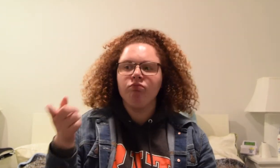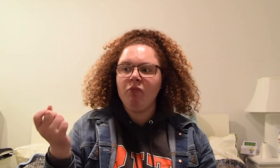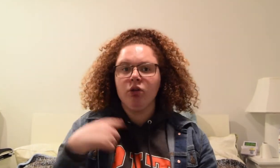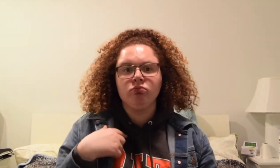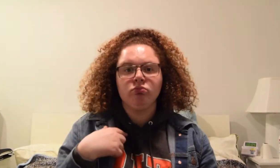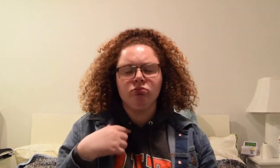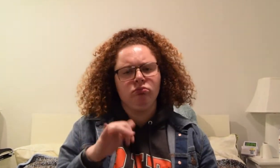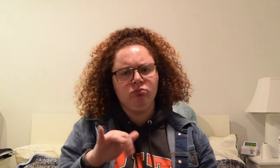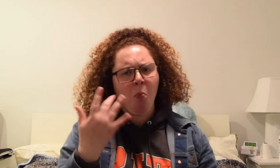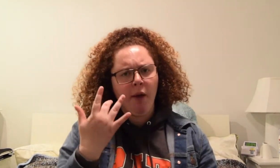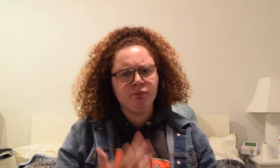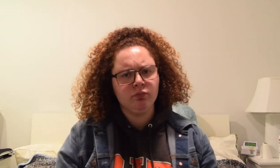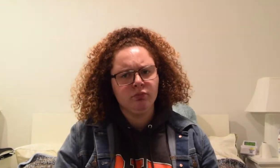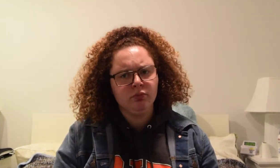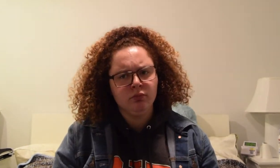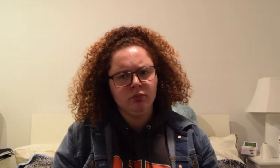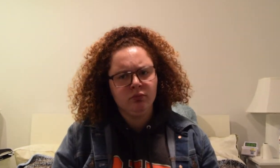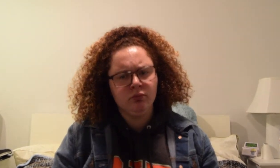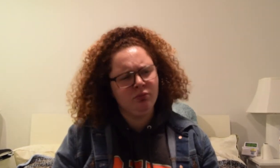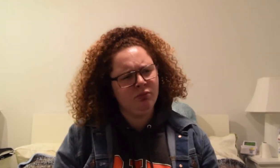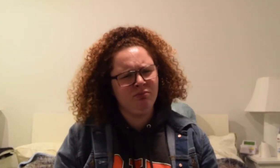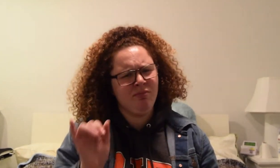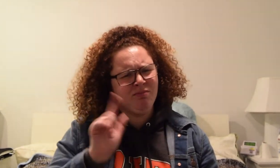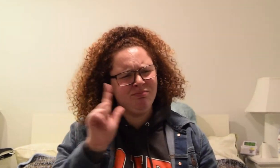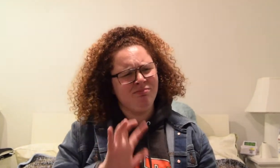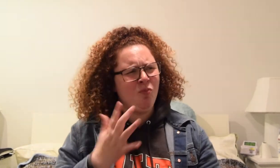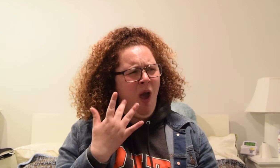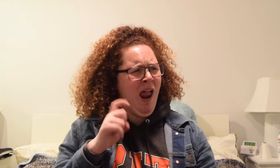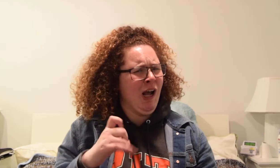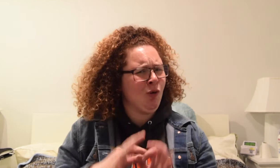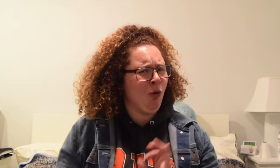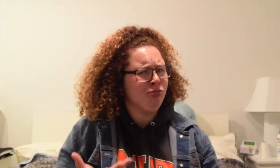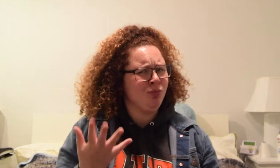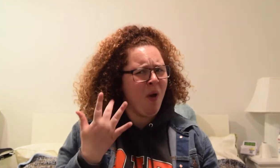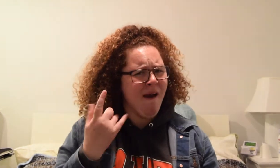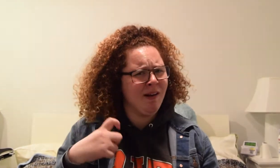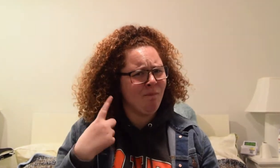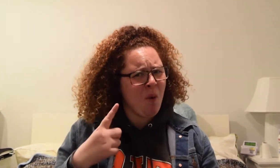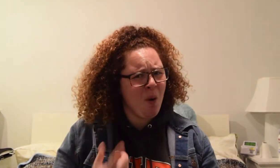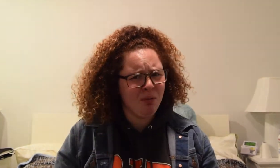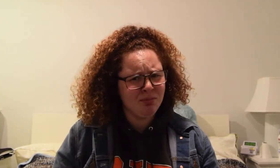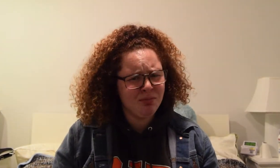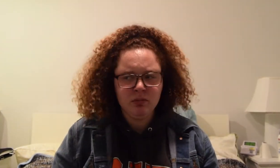They were confused and asked me why? Like why did I need one for